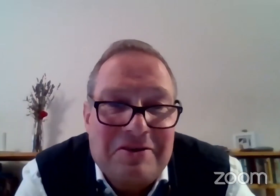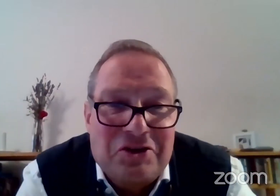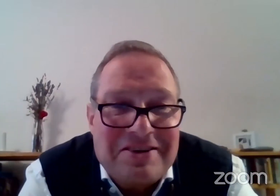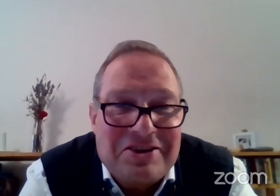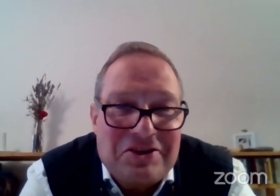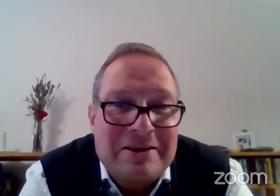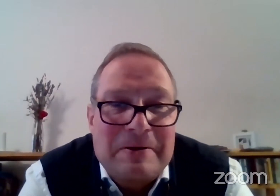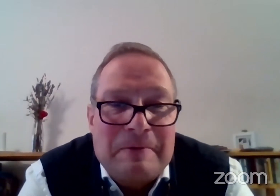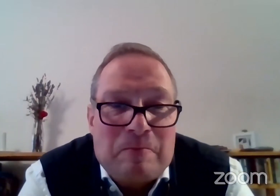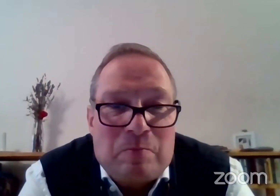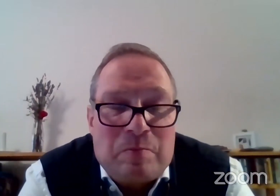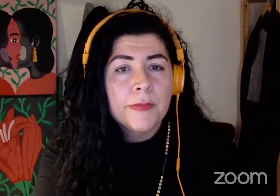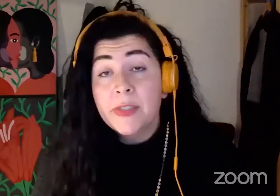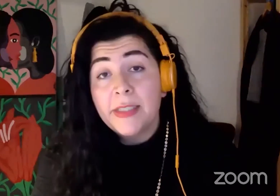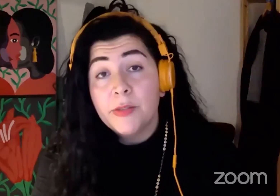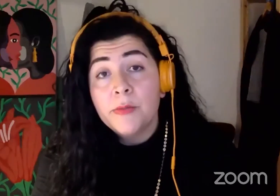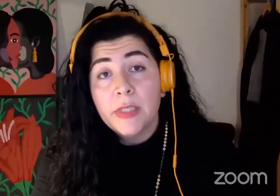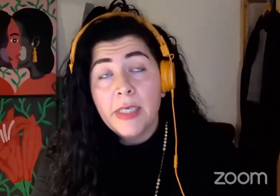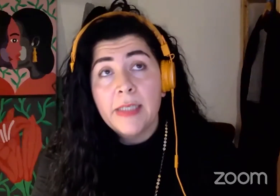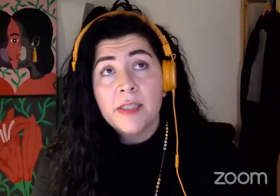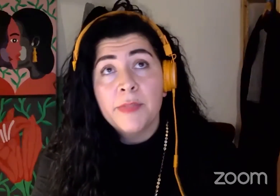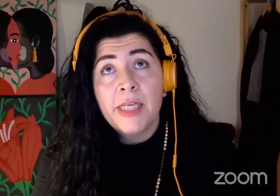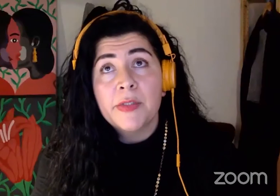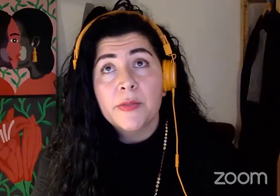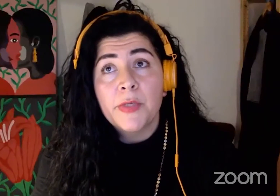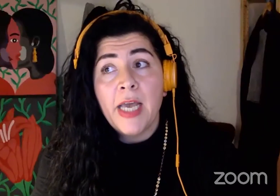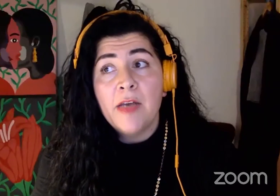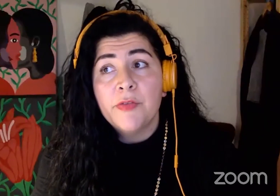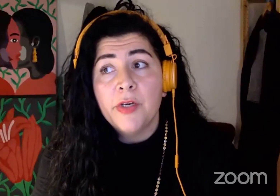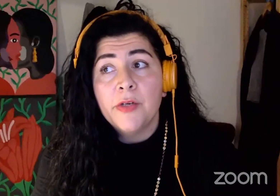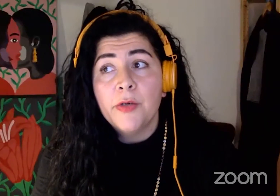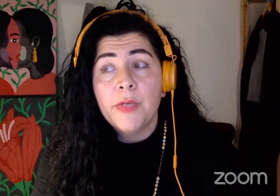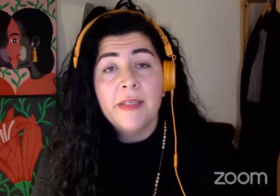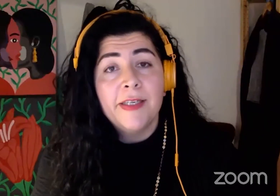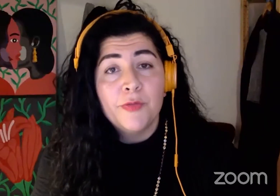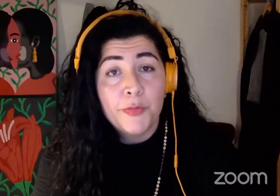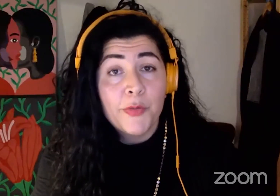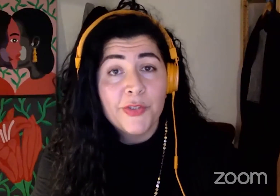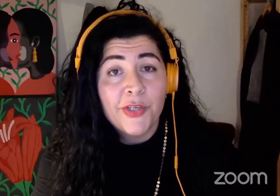suggestions. Sometimes they do and sometimes we have our own idea of what we want to talk